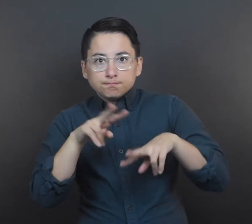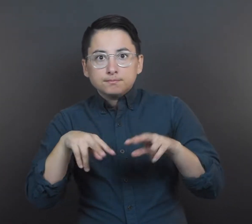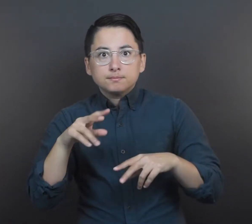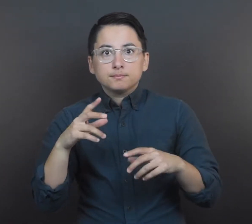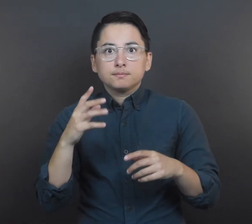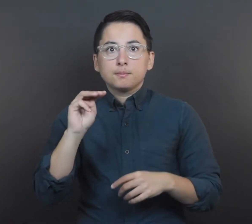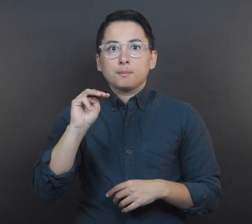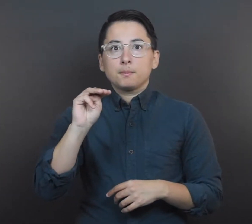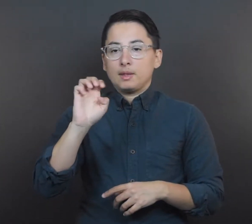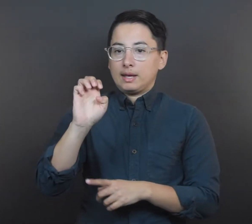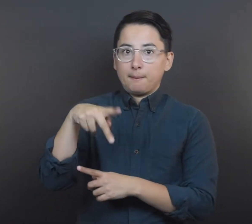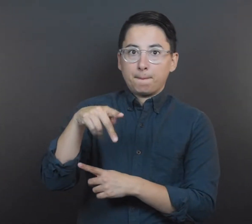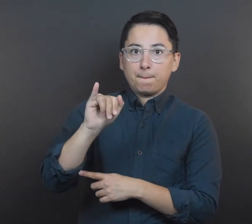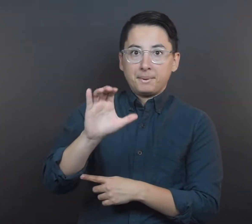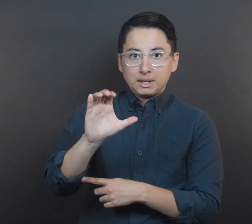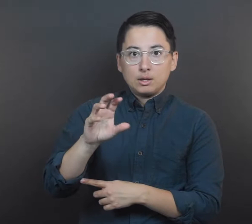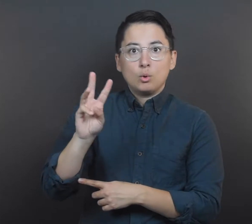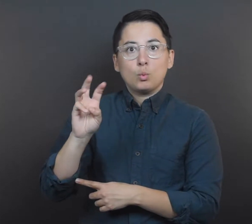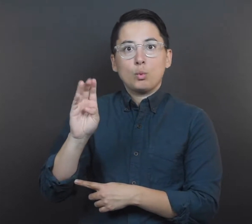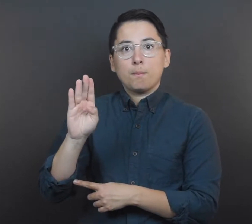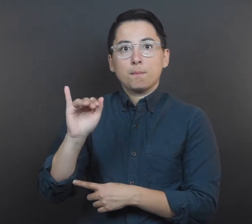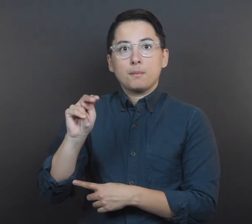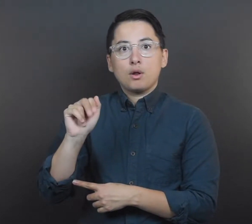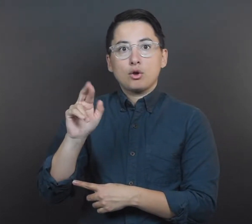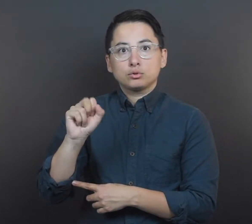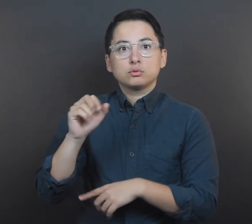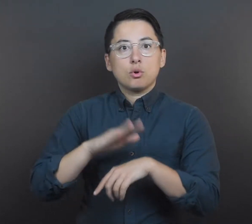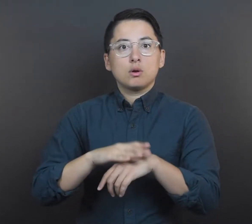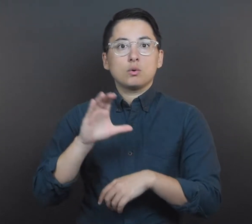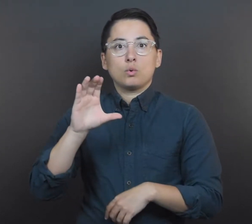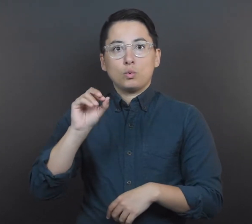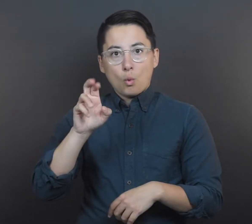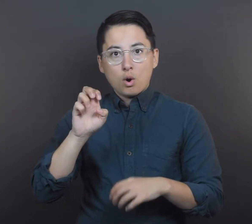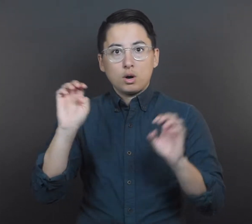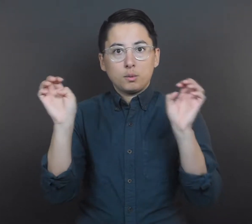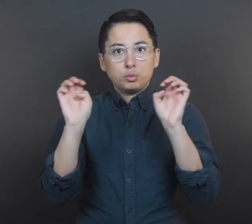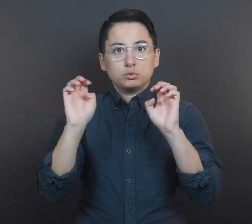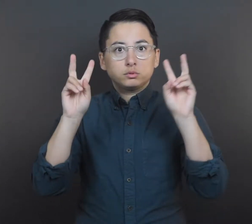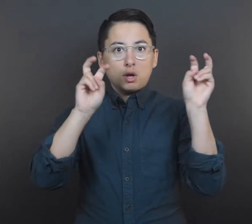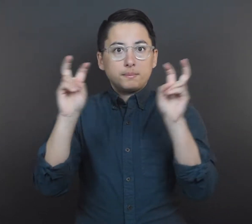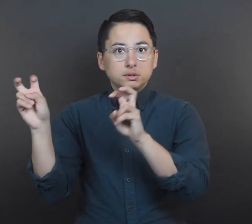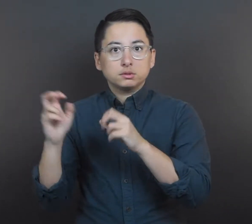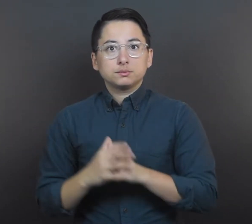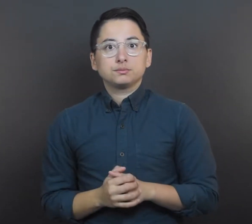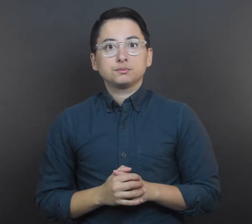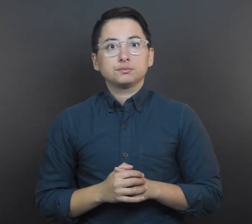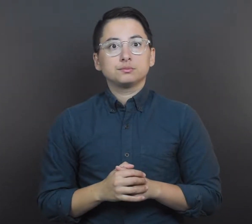Her work entailed outreach activities to partners, such as moderating EPIC webinars on core emergency